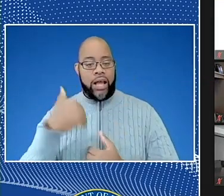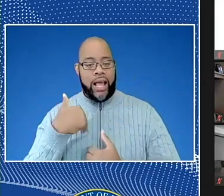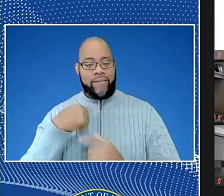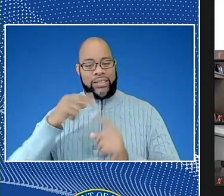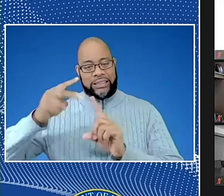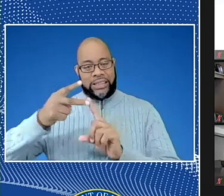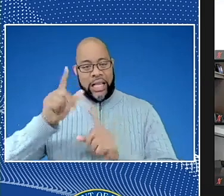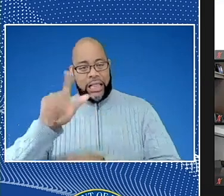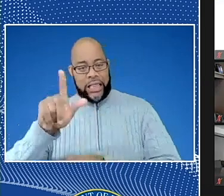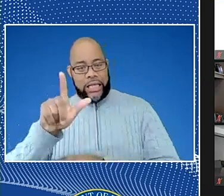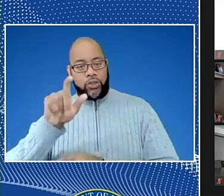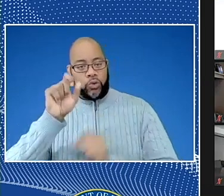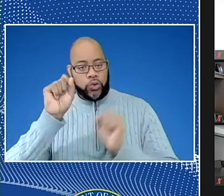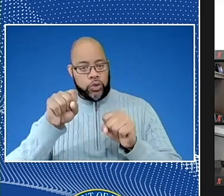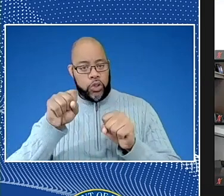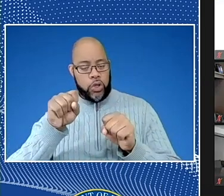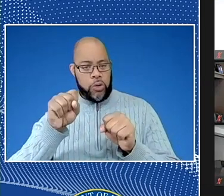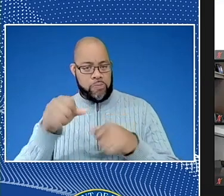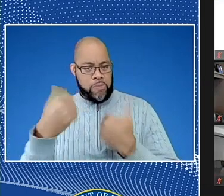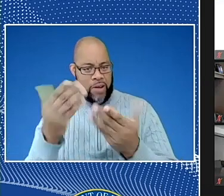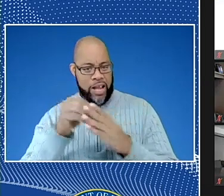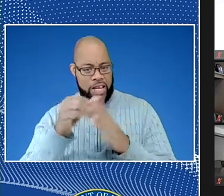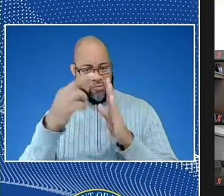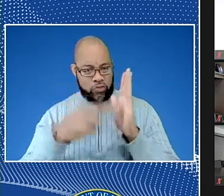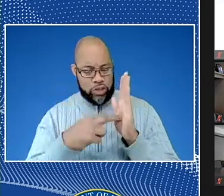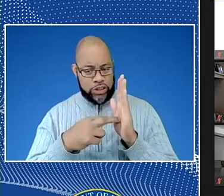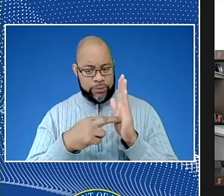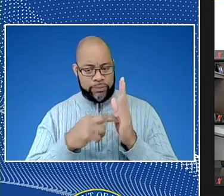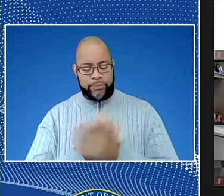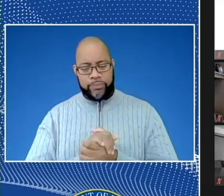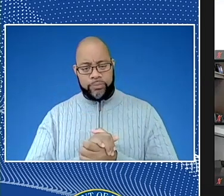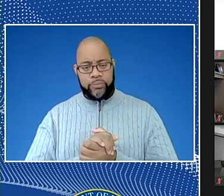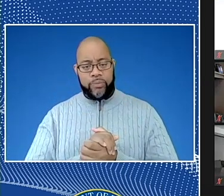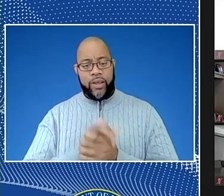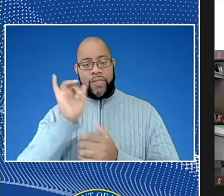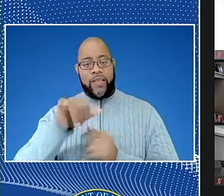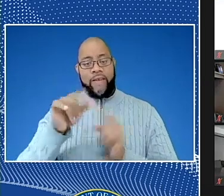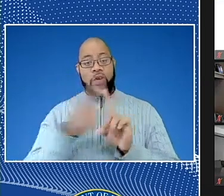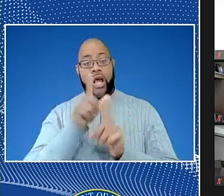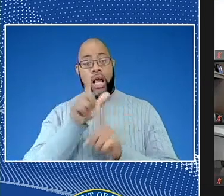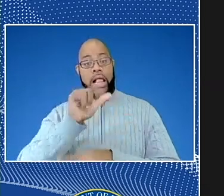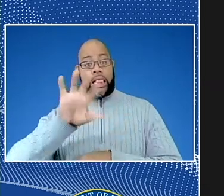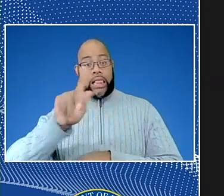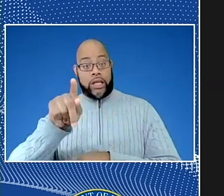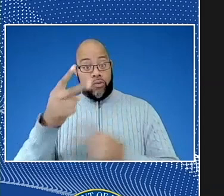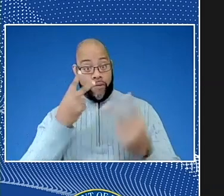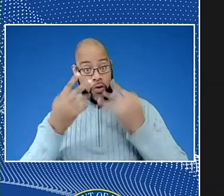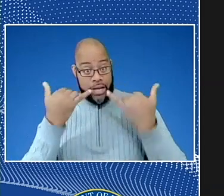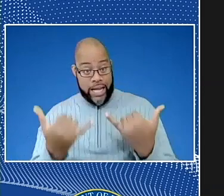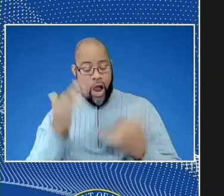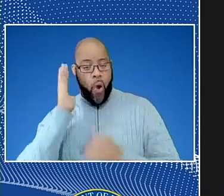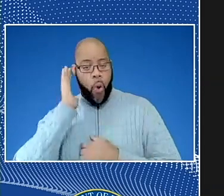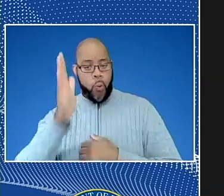should have been provided in the registration emails. This first link that you're currently viewing on will not be live in the